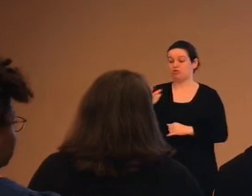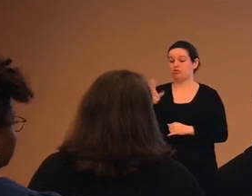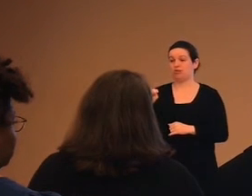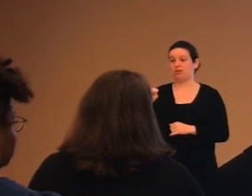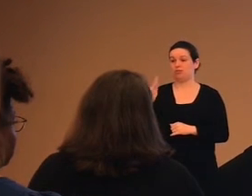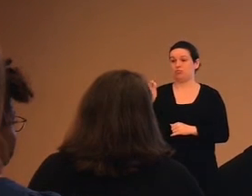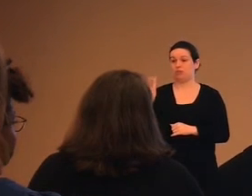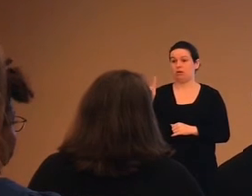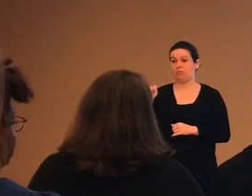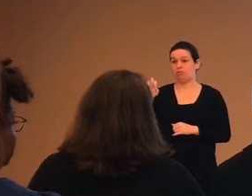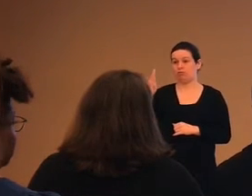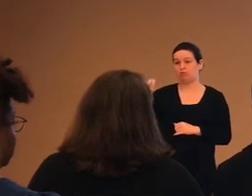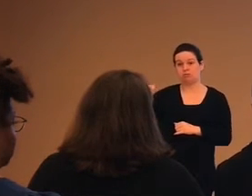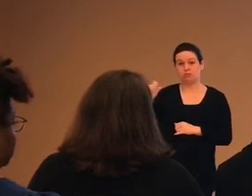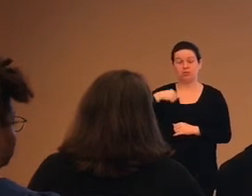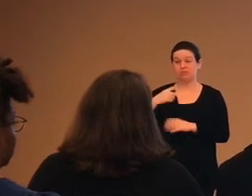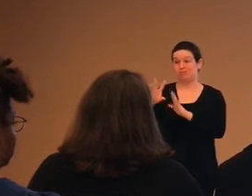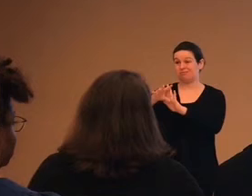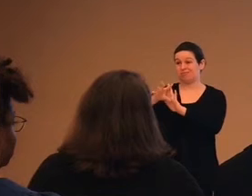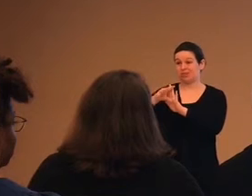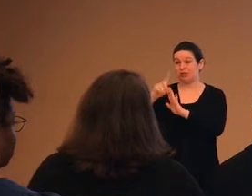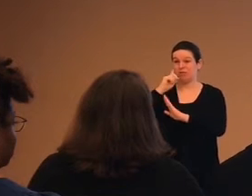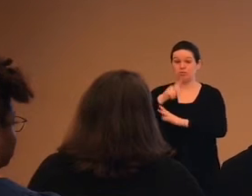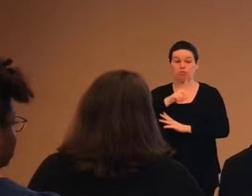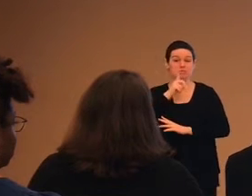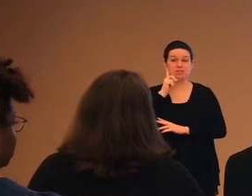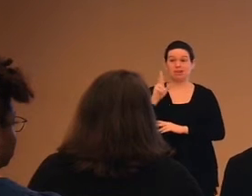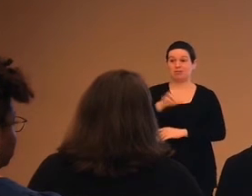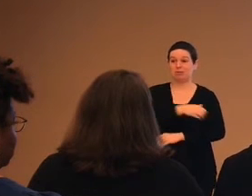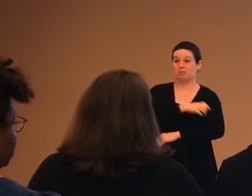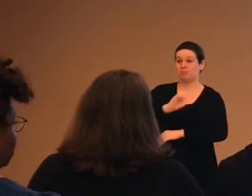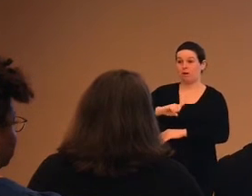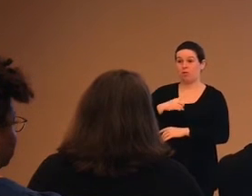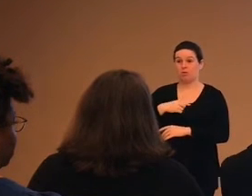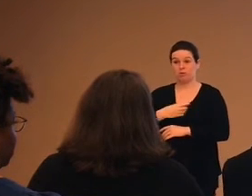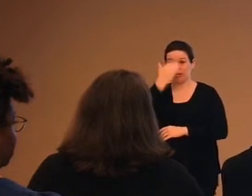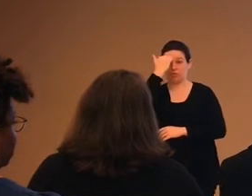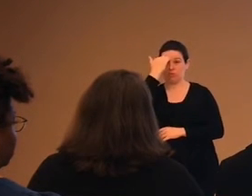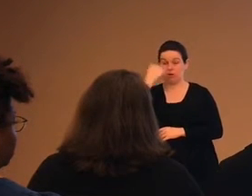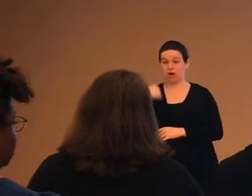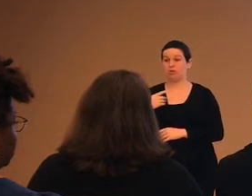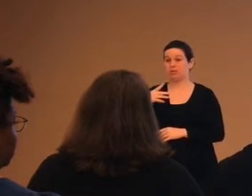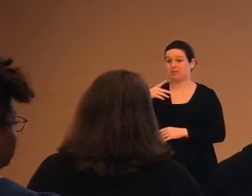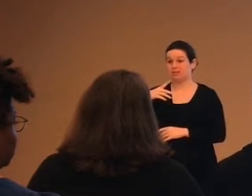video producer of deaf empowerment awareness foundation Inc also known as deaf Inc